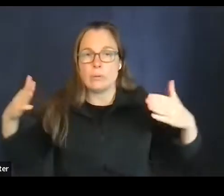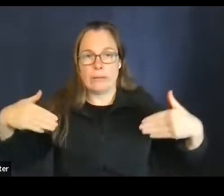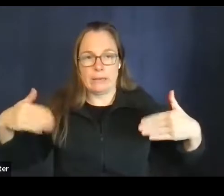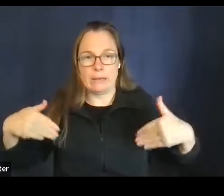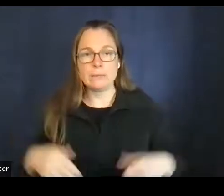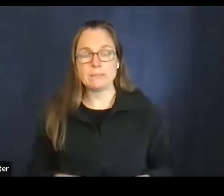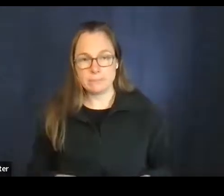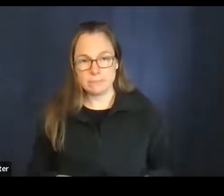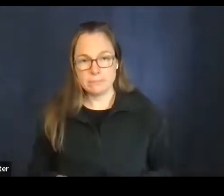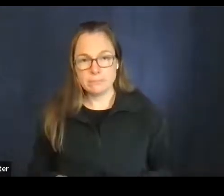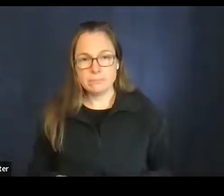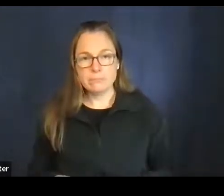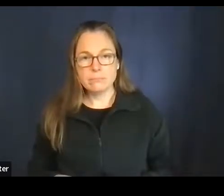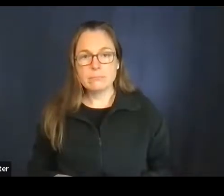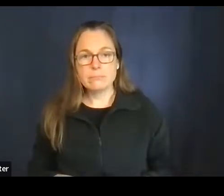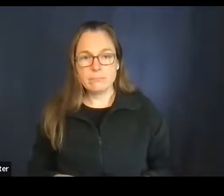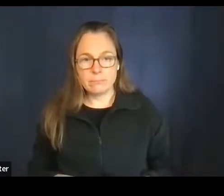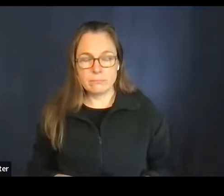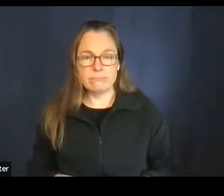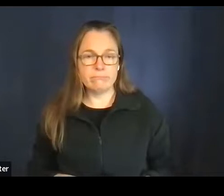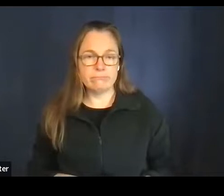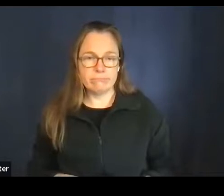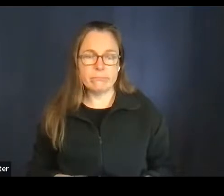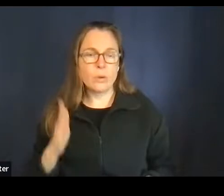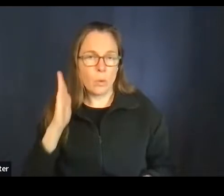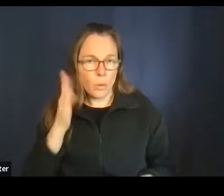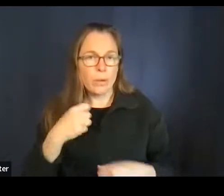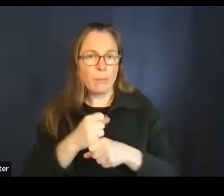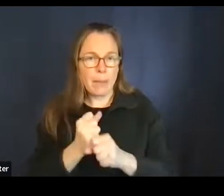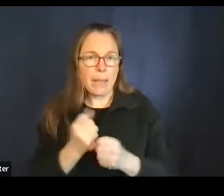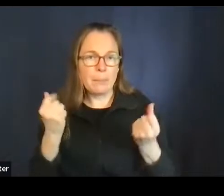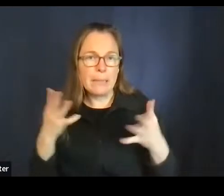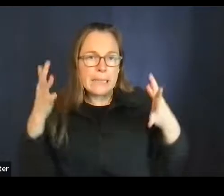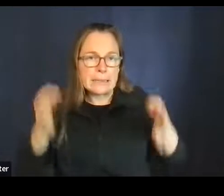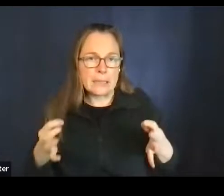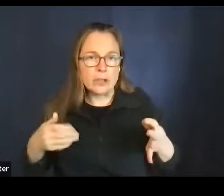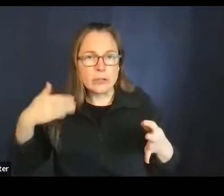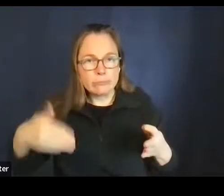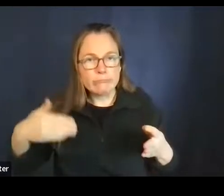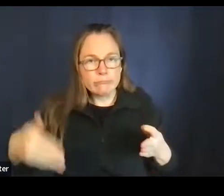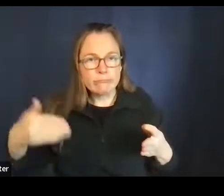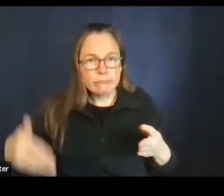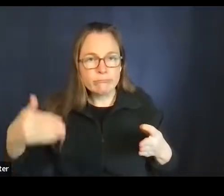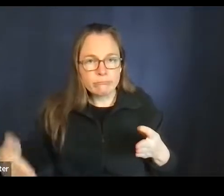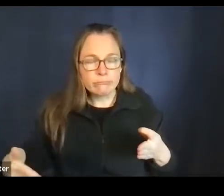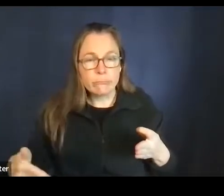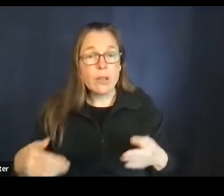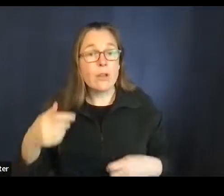a bunch of decisions that will need to be made along the way, particularly as we move into the 24-25 budget,